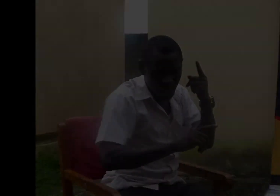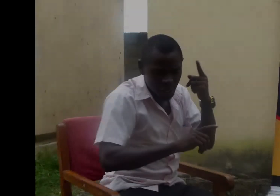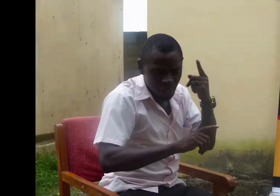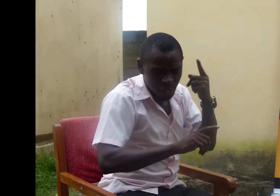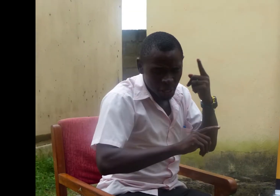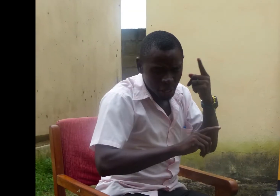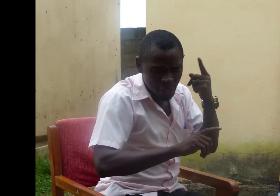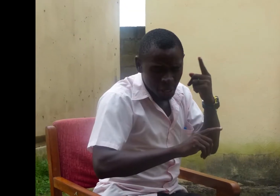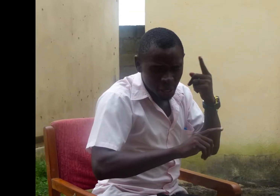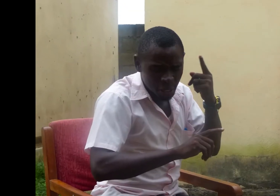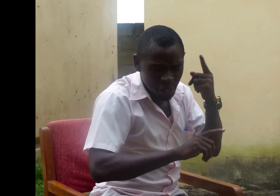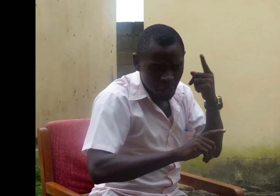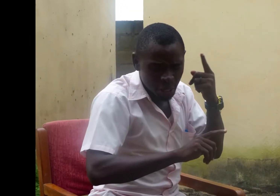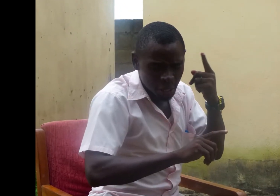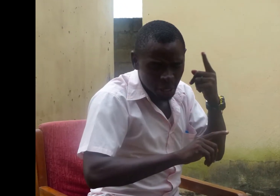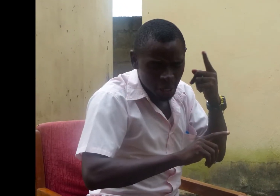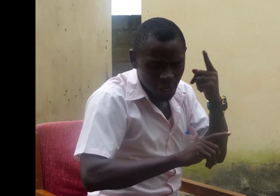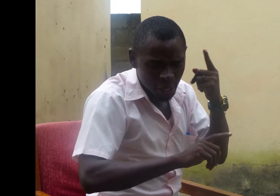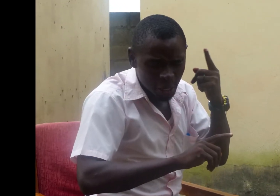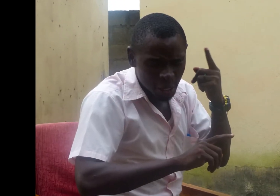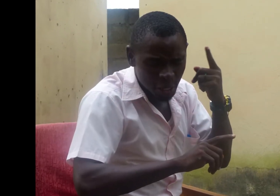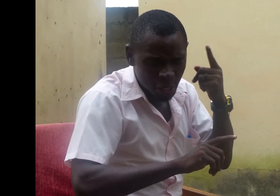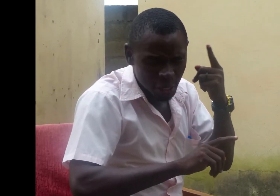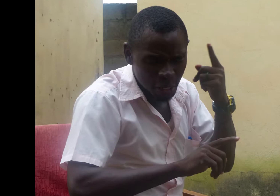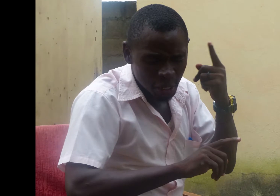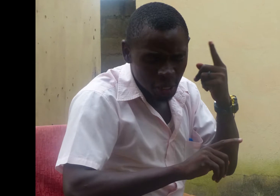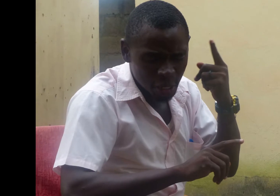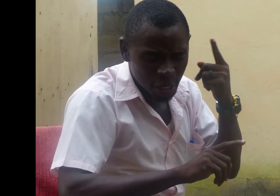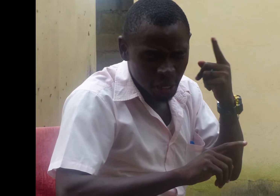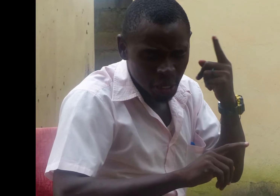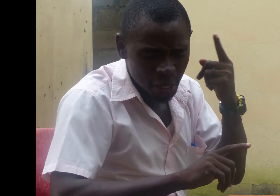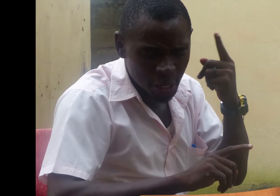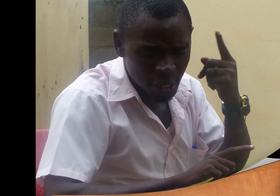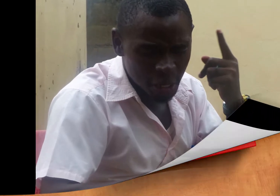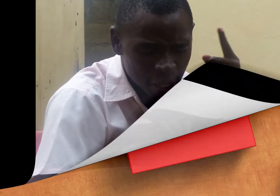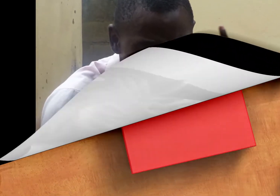to language and communication and when this happens, that